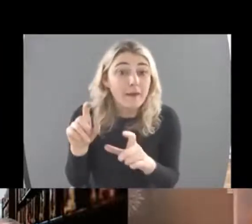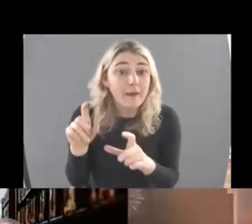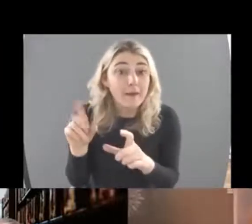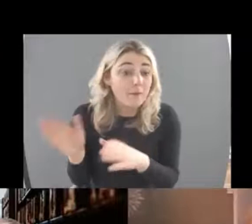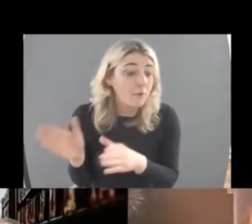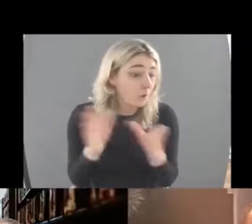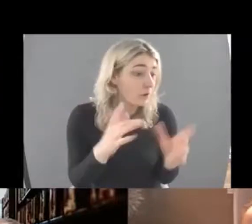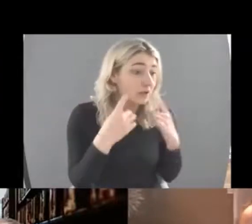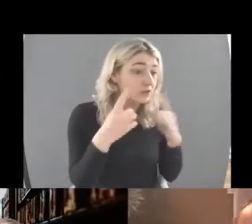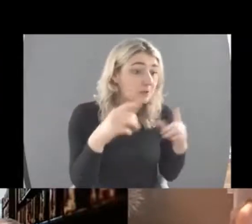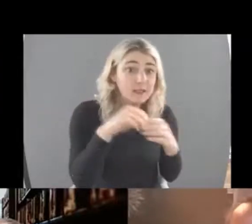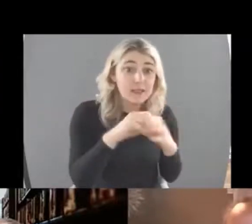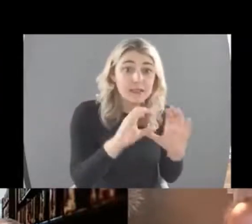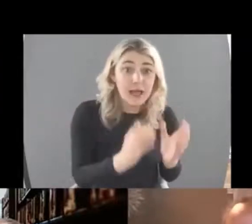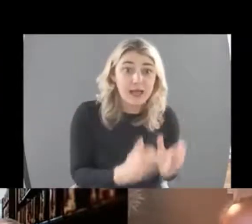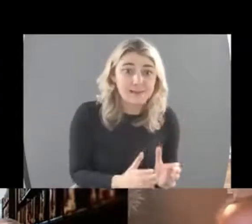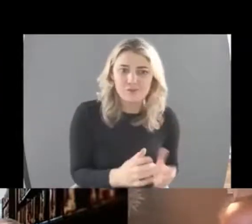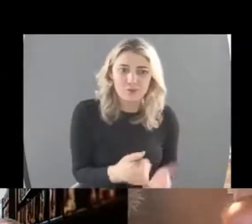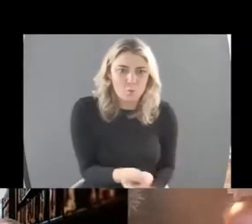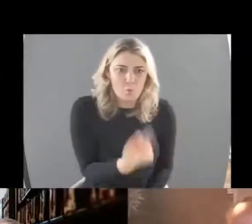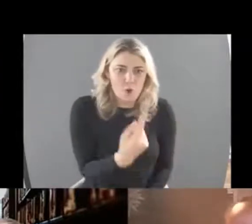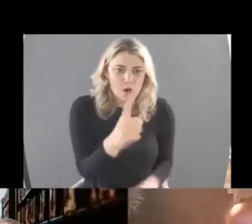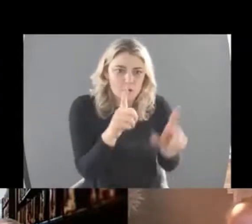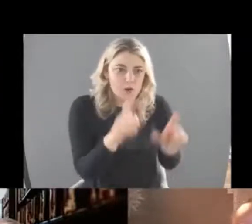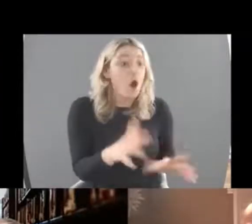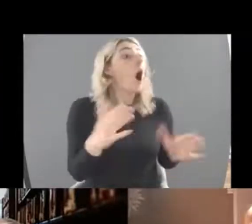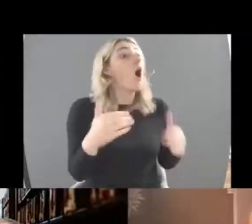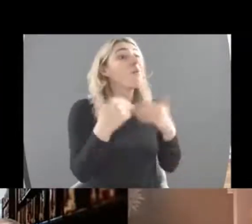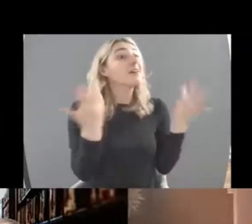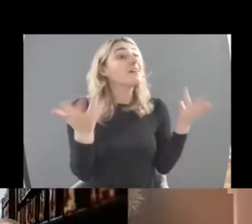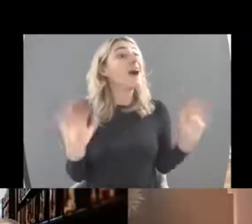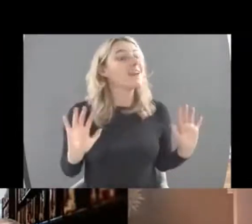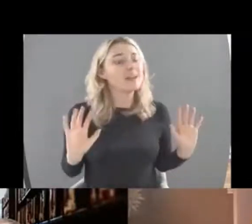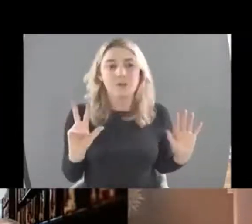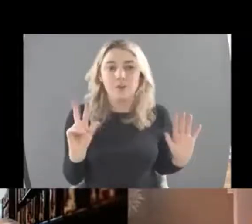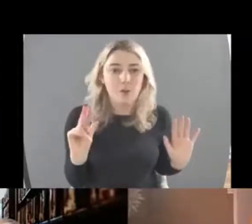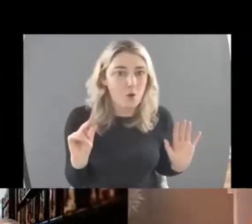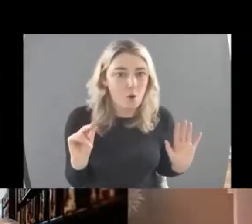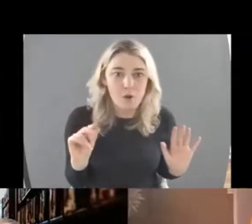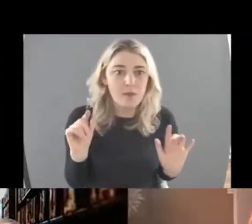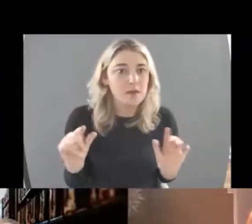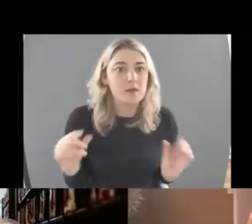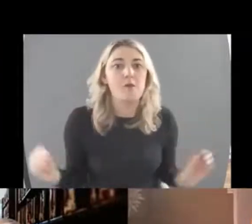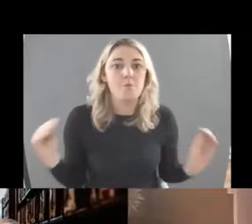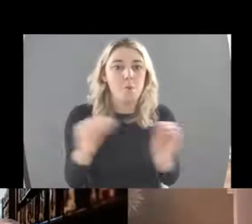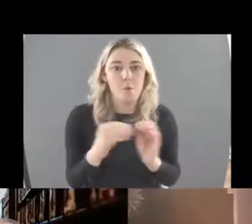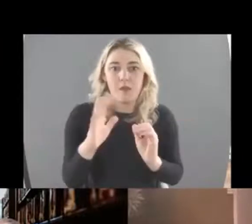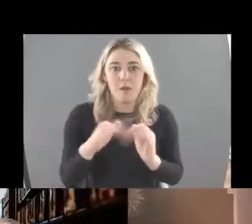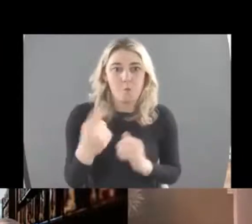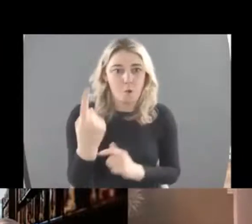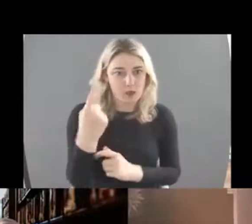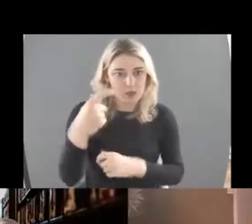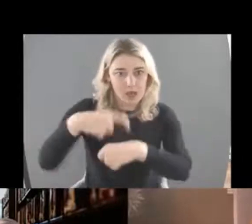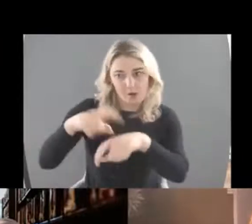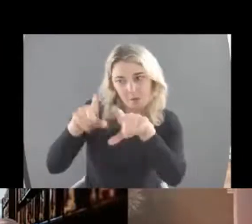is what have you and say we've done. No, but rather that this is beyond a one-shot but a consistent culture of